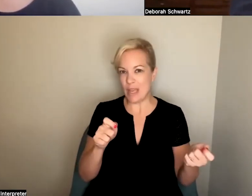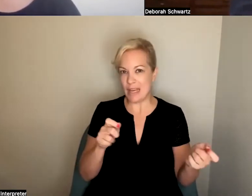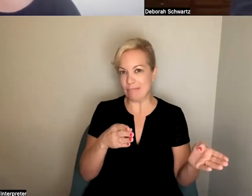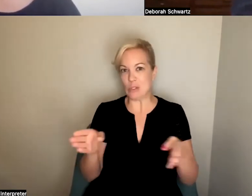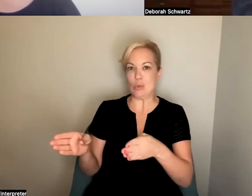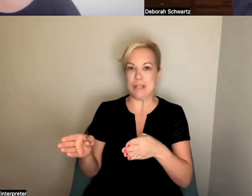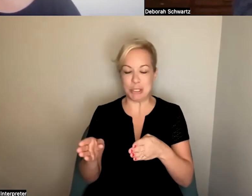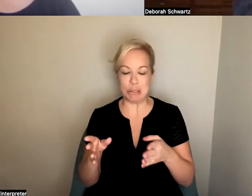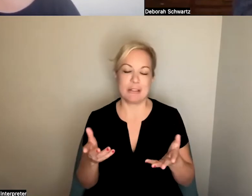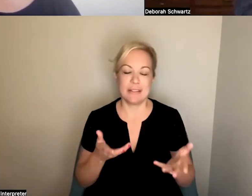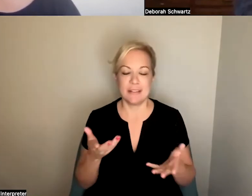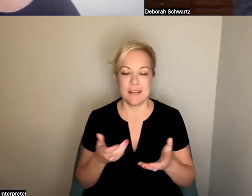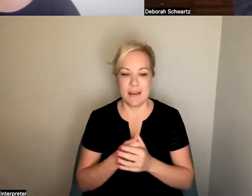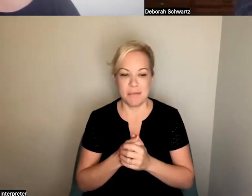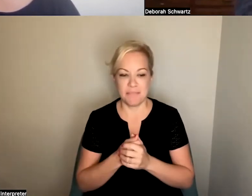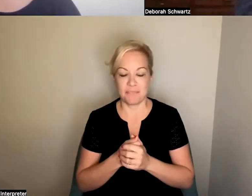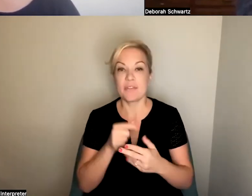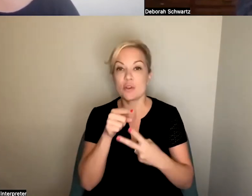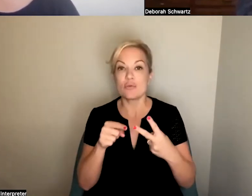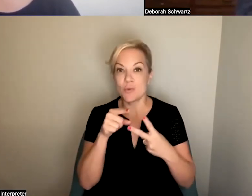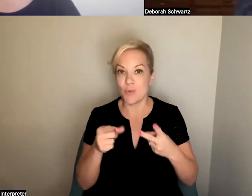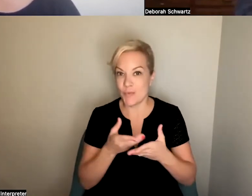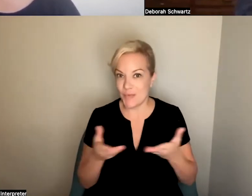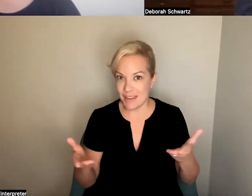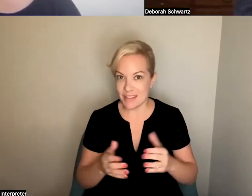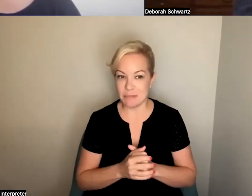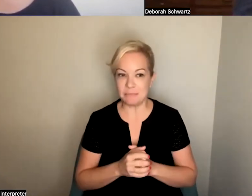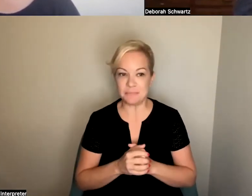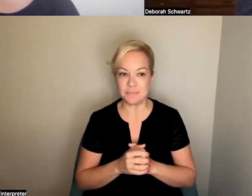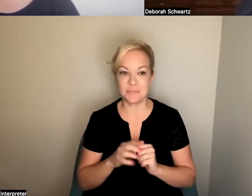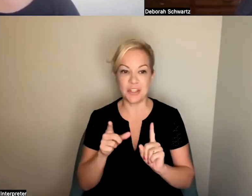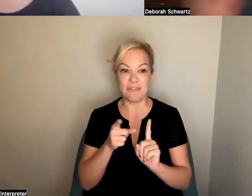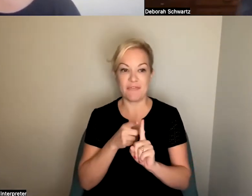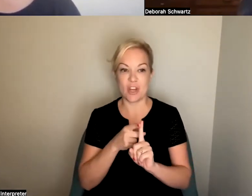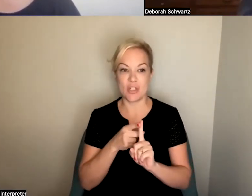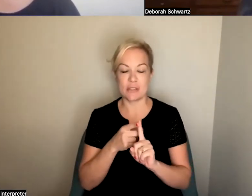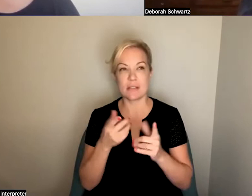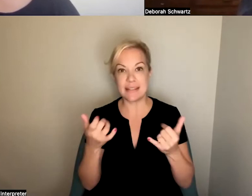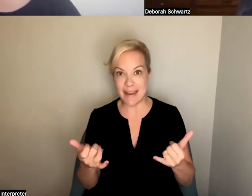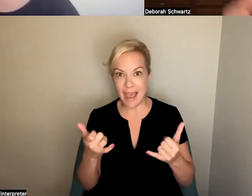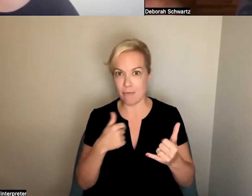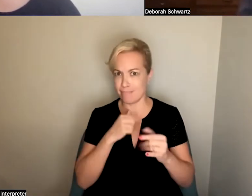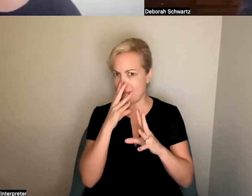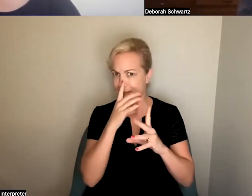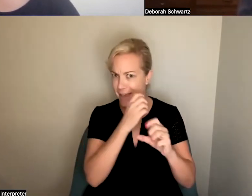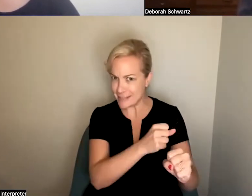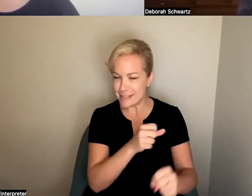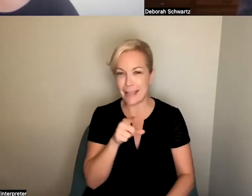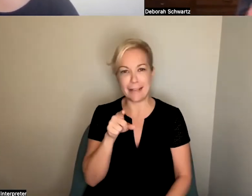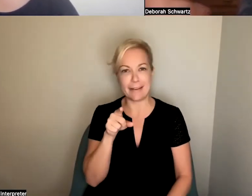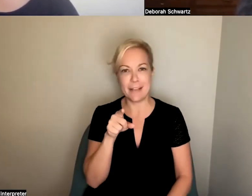to two things: one is I'm really fascinated by your, now, starting down this road of getting your